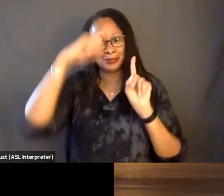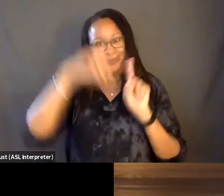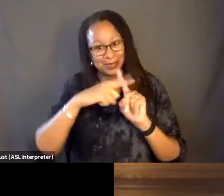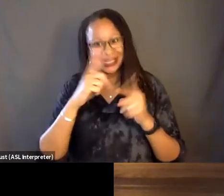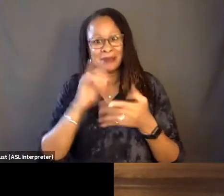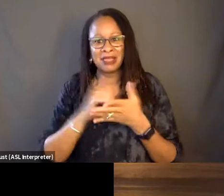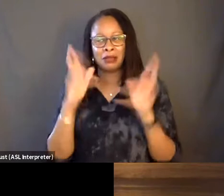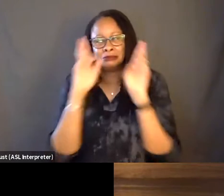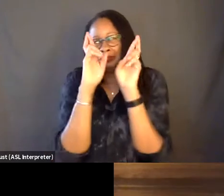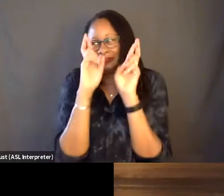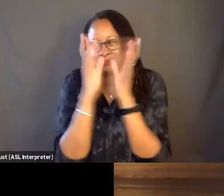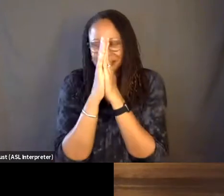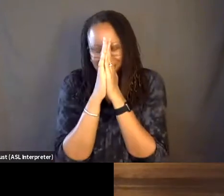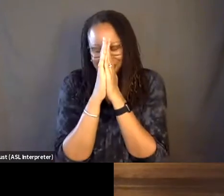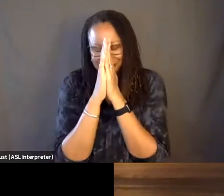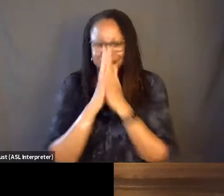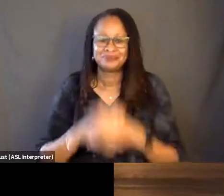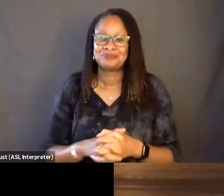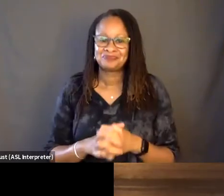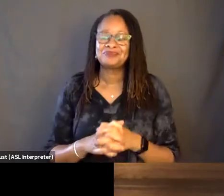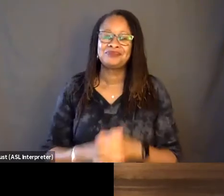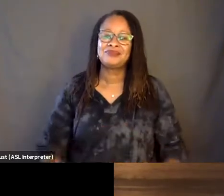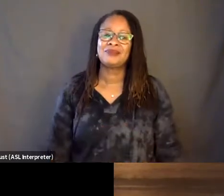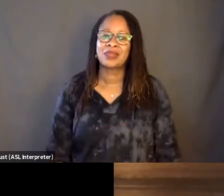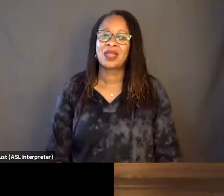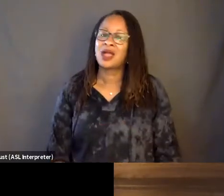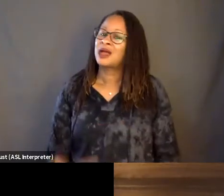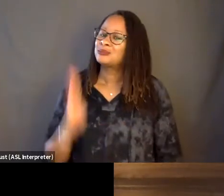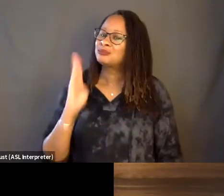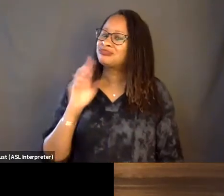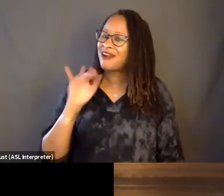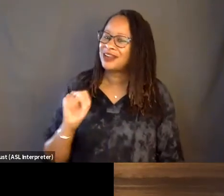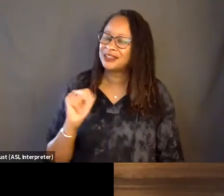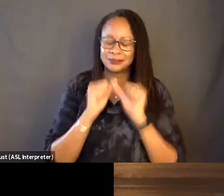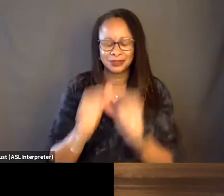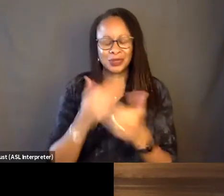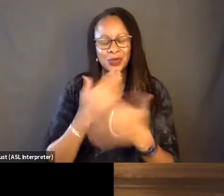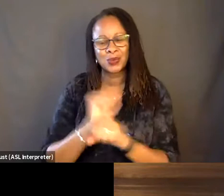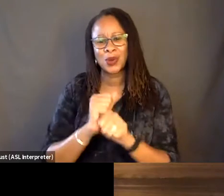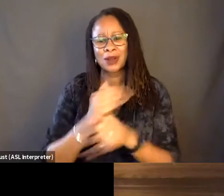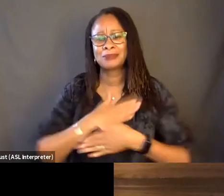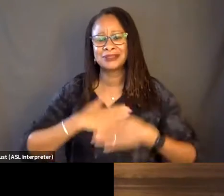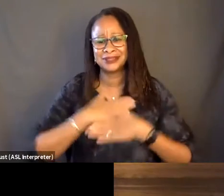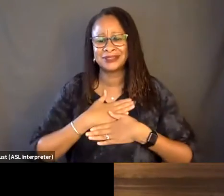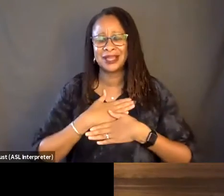I'm sure it will. All right, Bryan. Well, you keep up the good work, please. Keep up the fight.